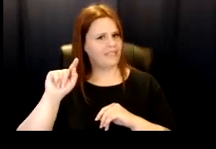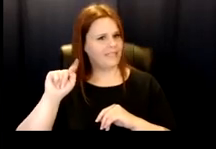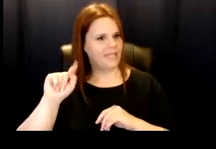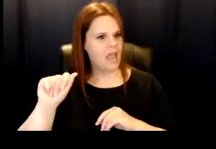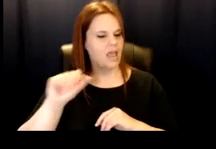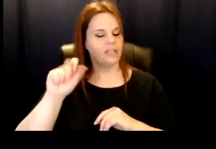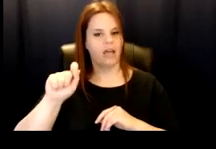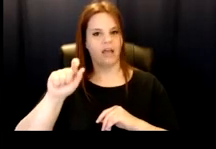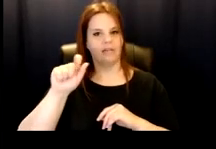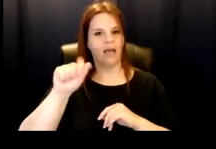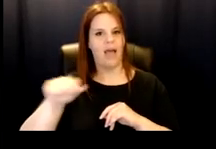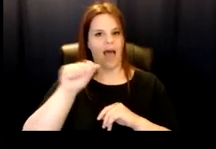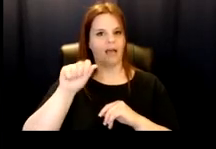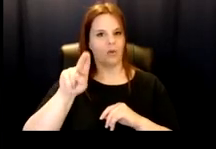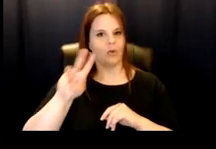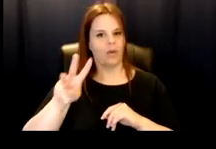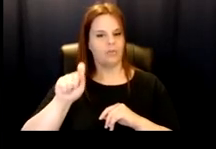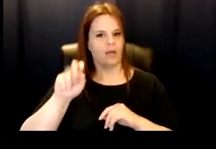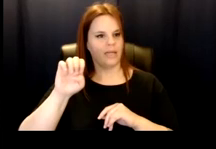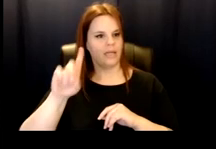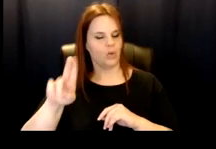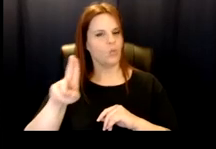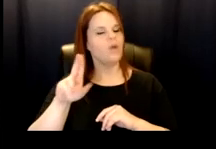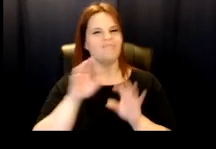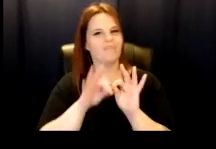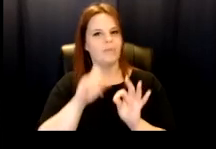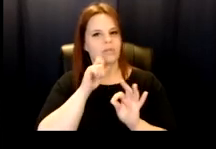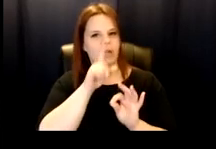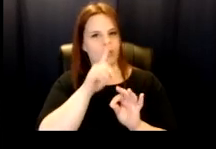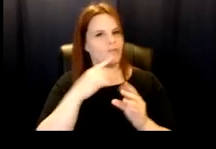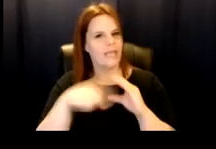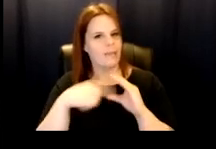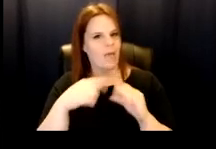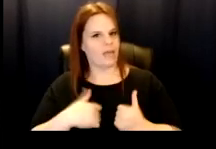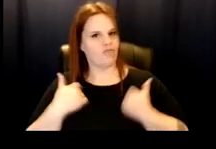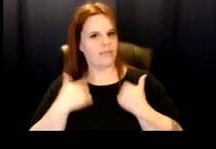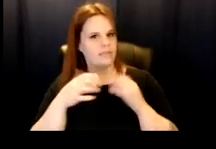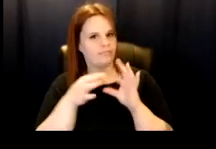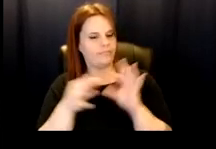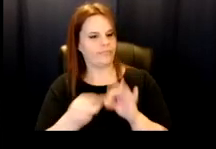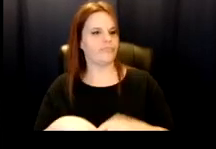time captioning, also called CART, provided within zoom and Streamtext. The Streamtext